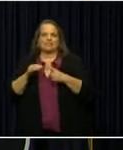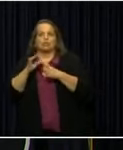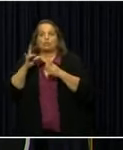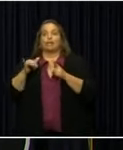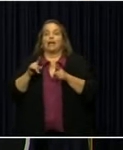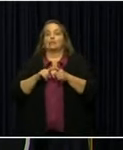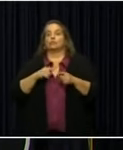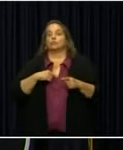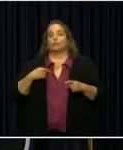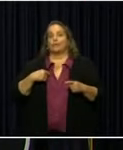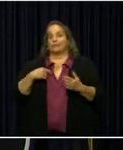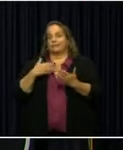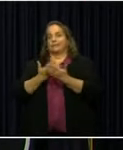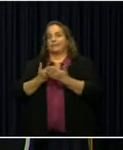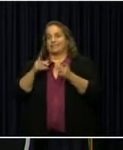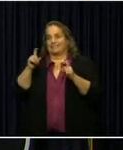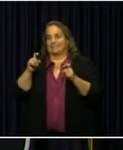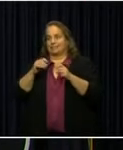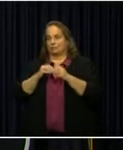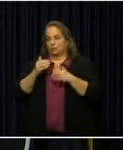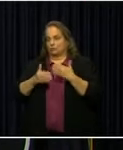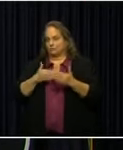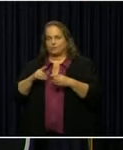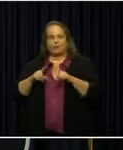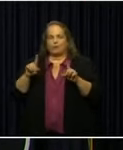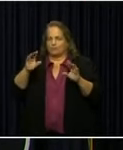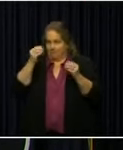VERY HARD, AND WHILE THERE ARE